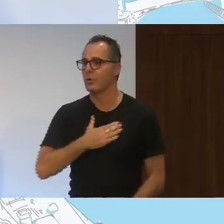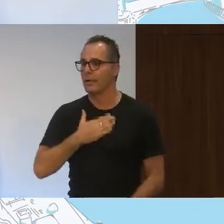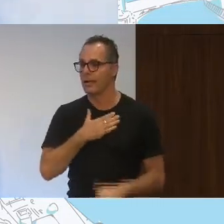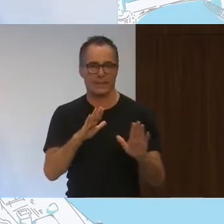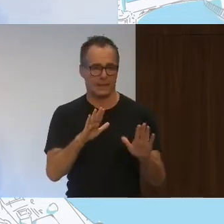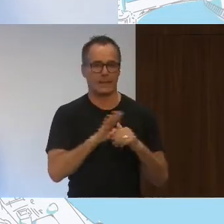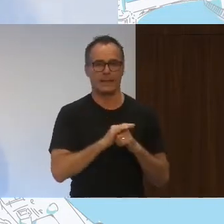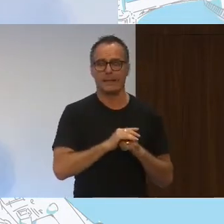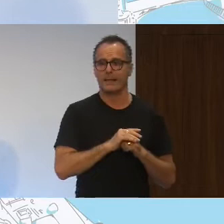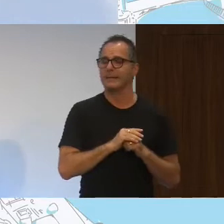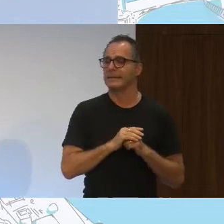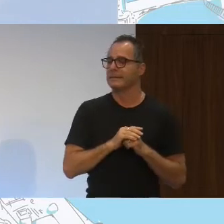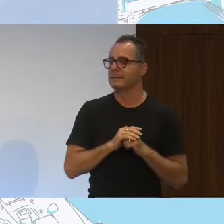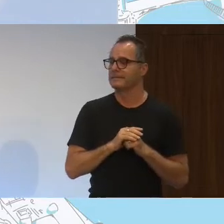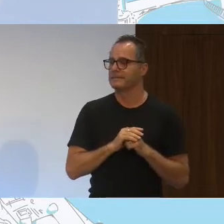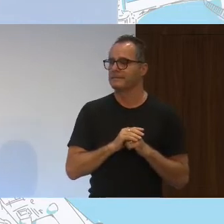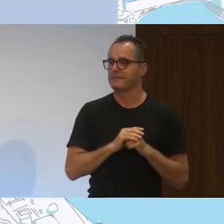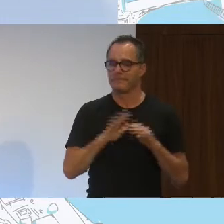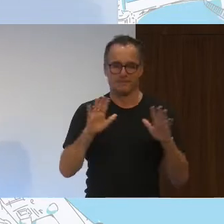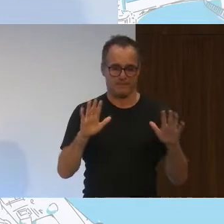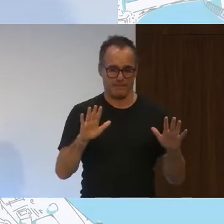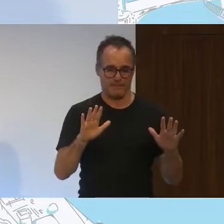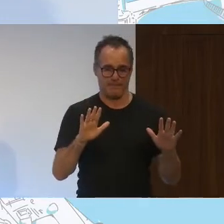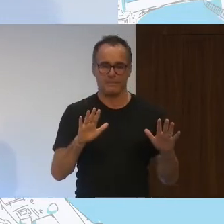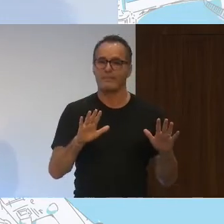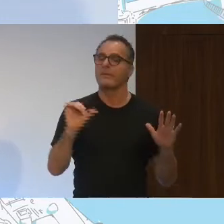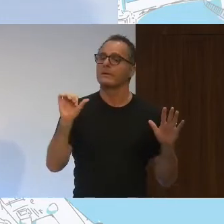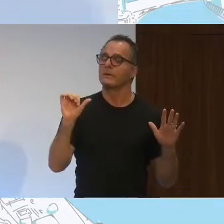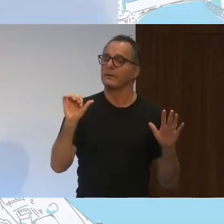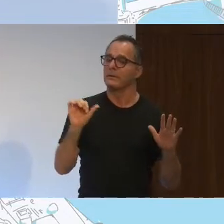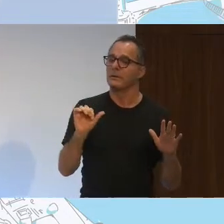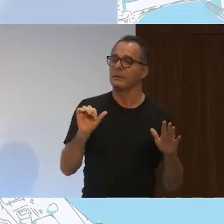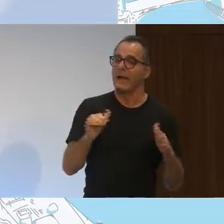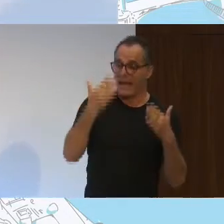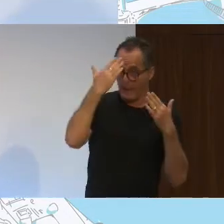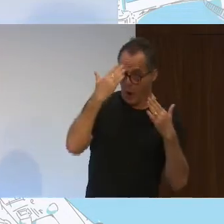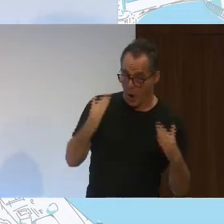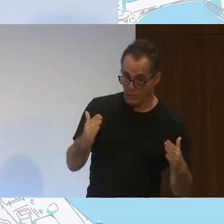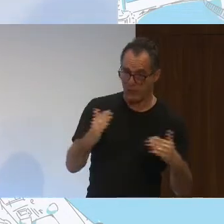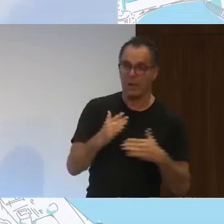and I was so overwhelmed by having everybody in the room, but obviously, in honour of everything that has happened this last week and the death of Her Majesty,